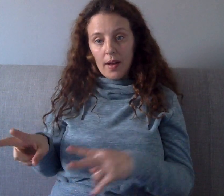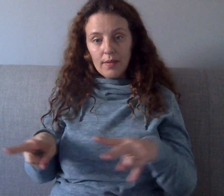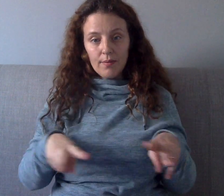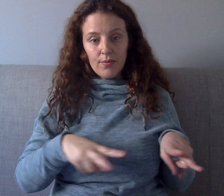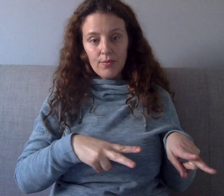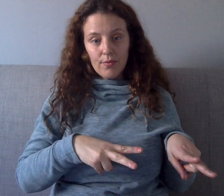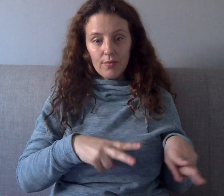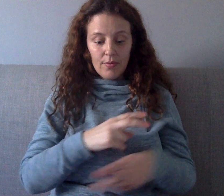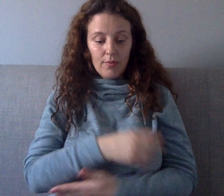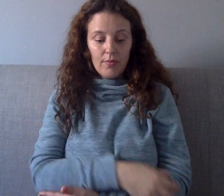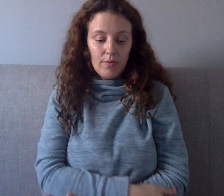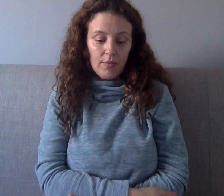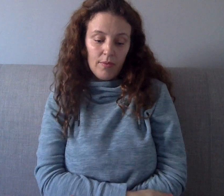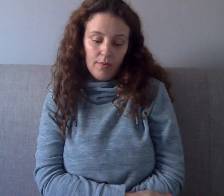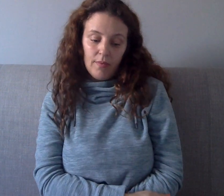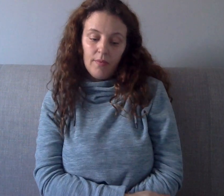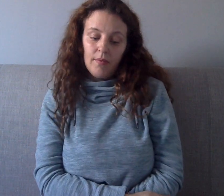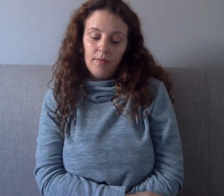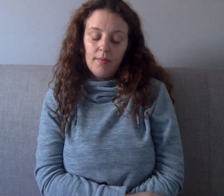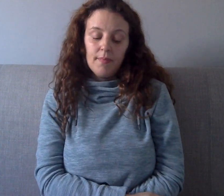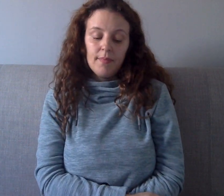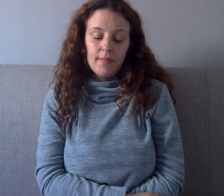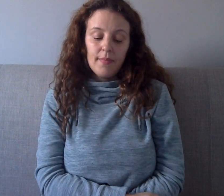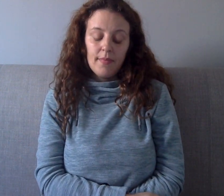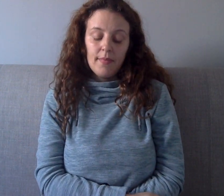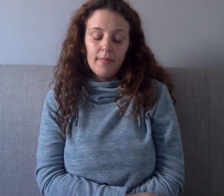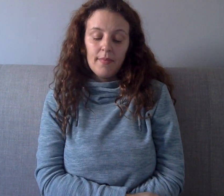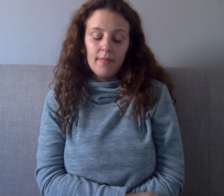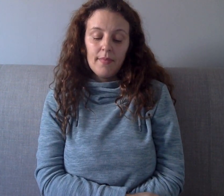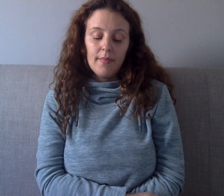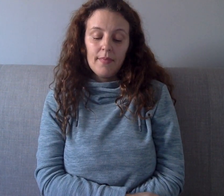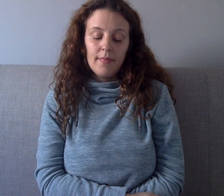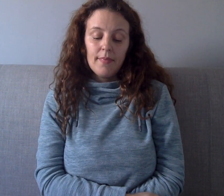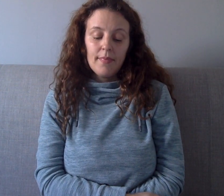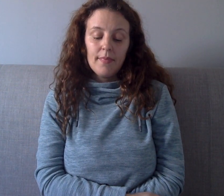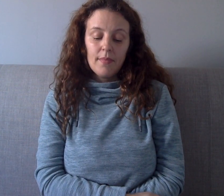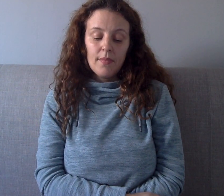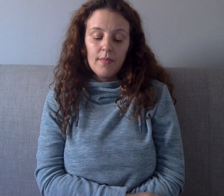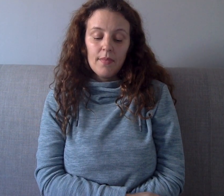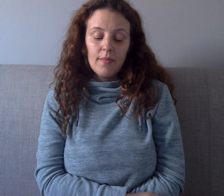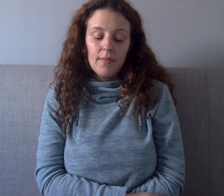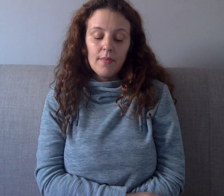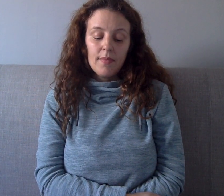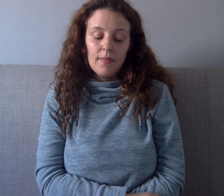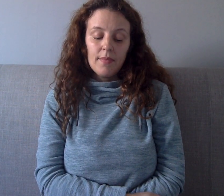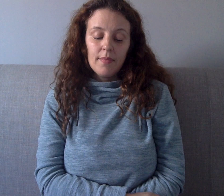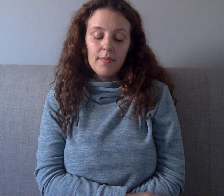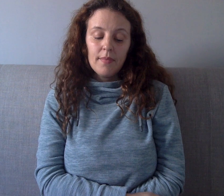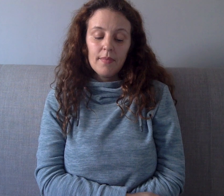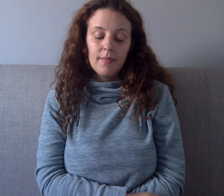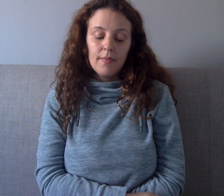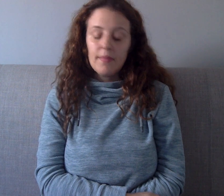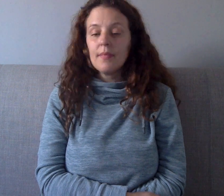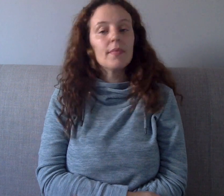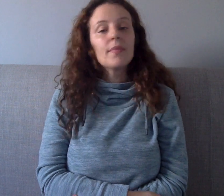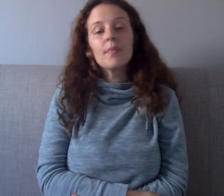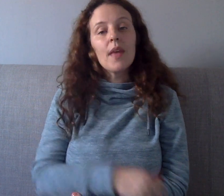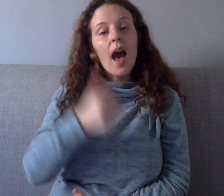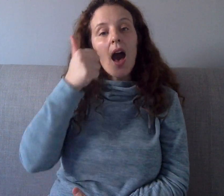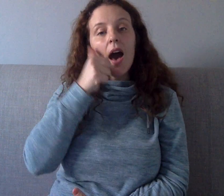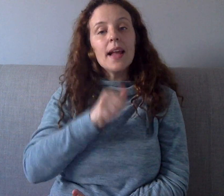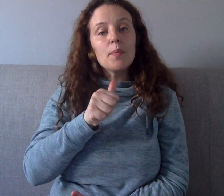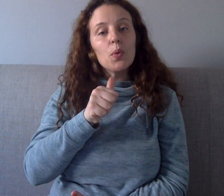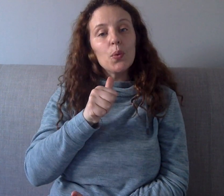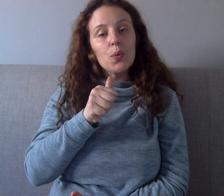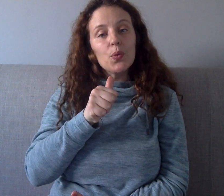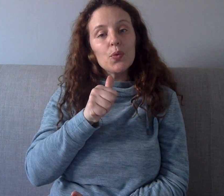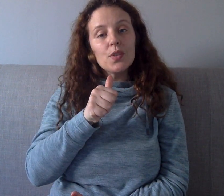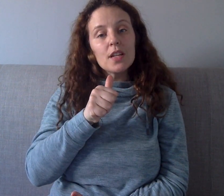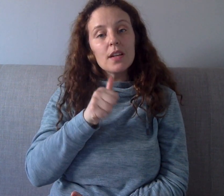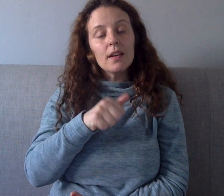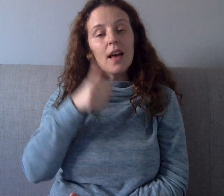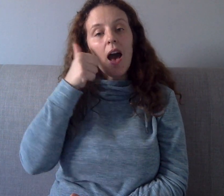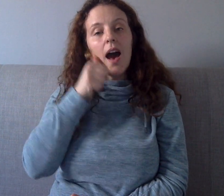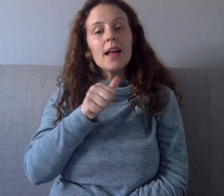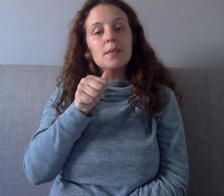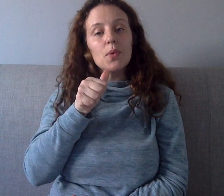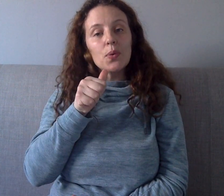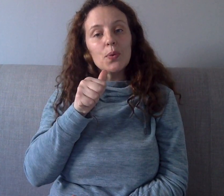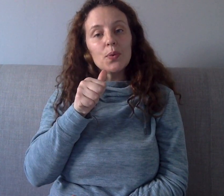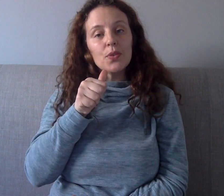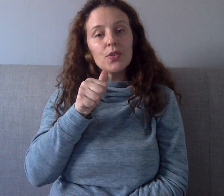HONEYMOON